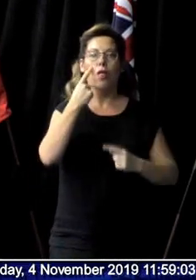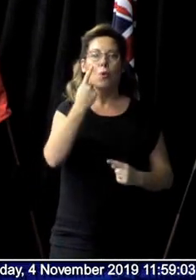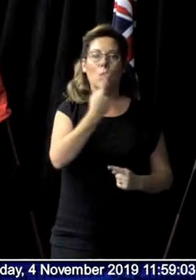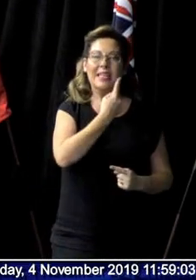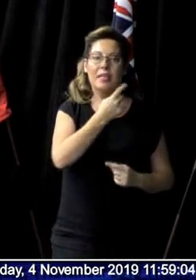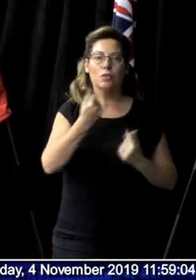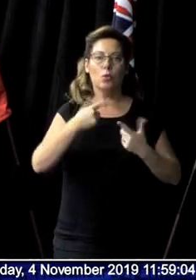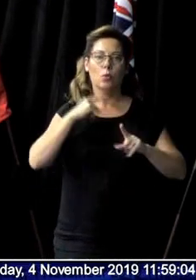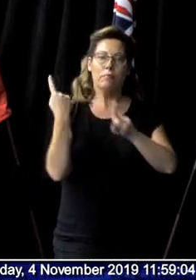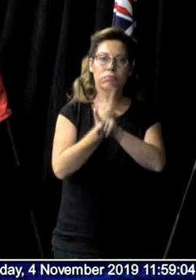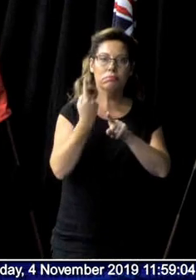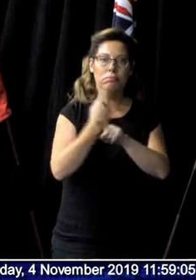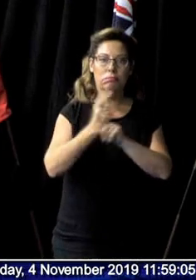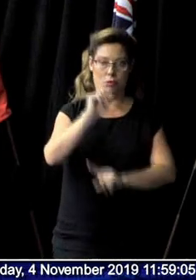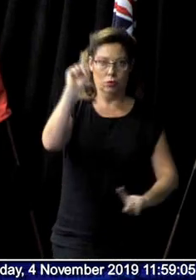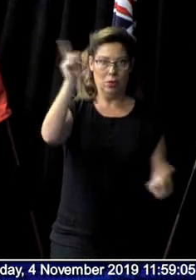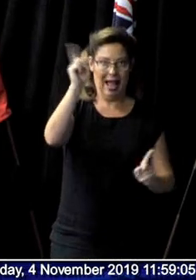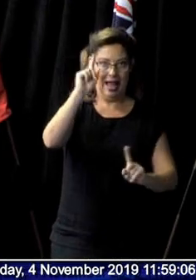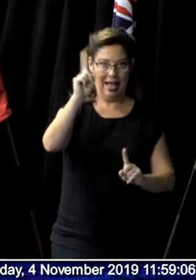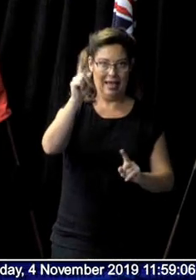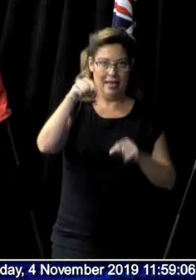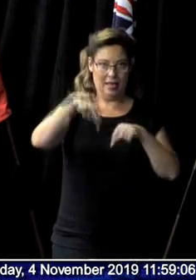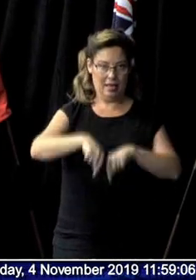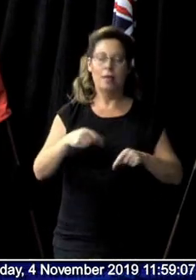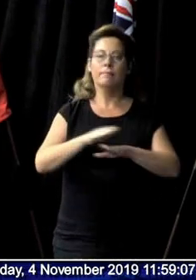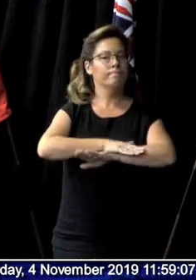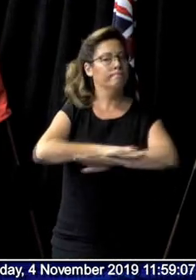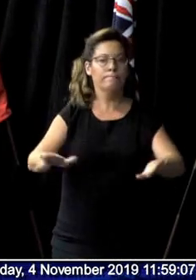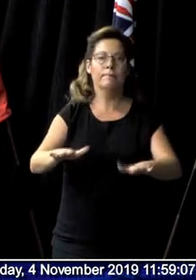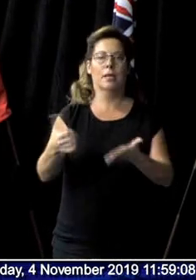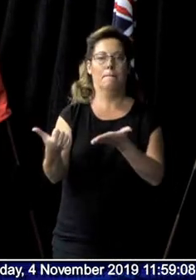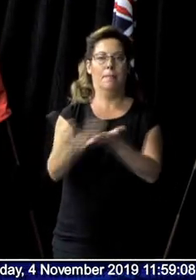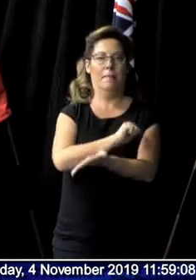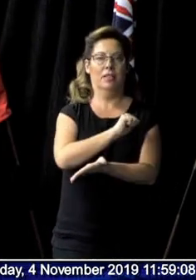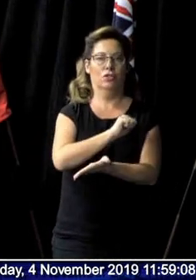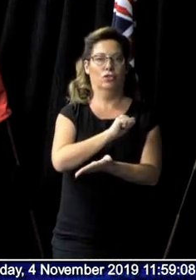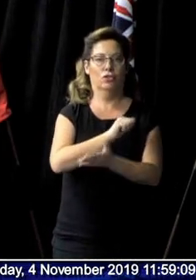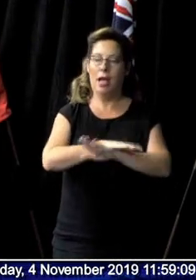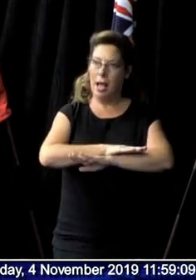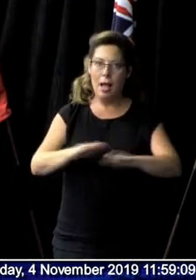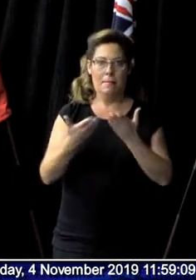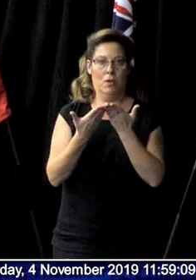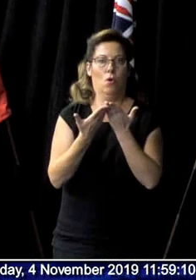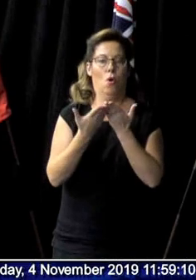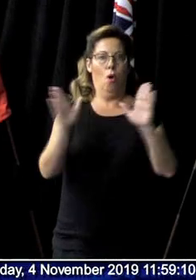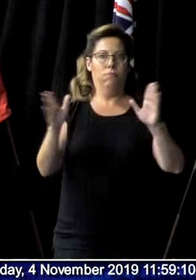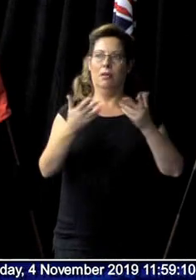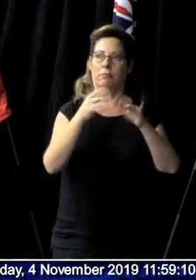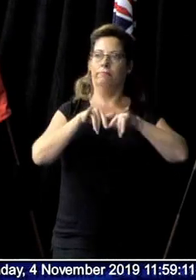dated 1 November 2019, is not to be published except to one, the Royal Commission, its staff, counsel